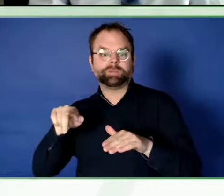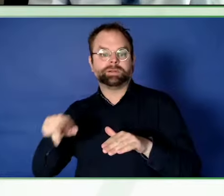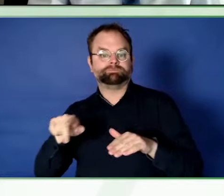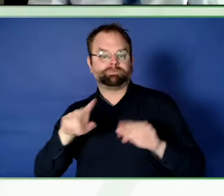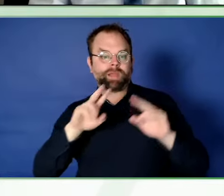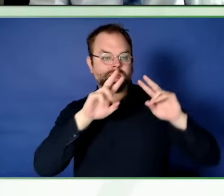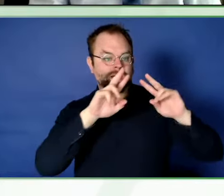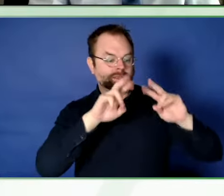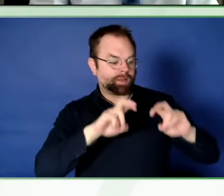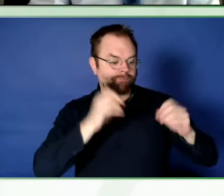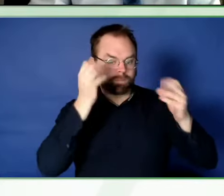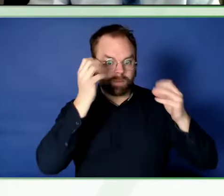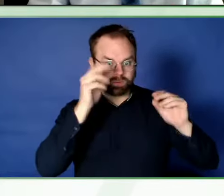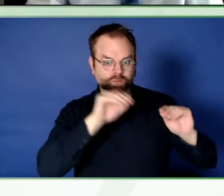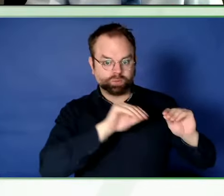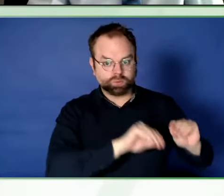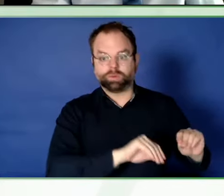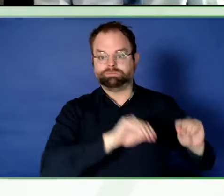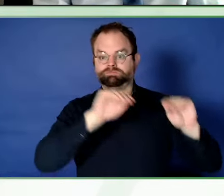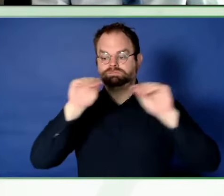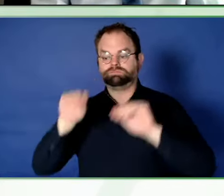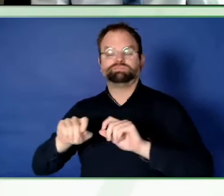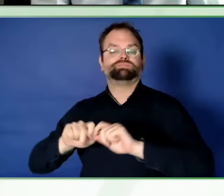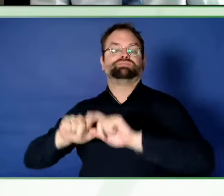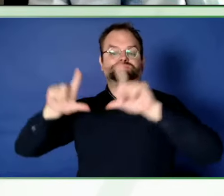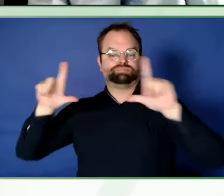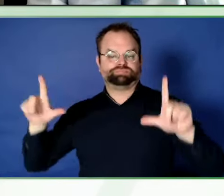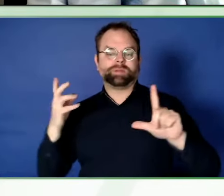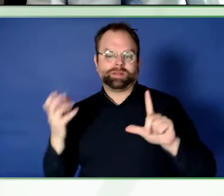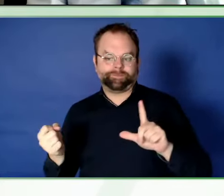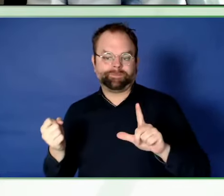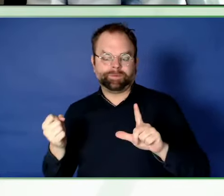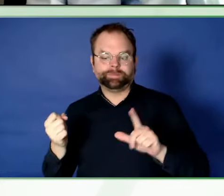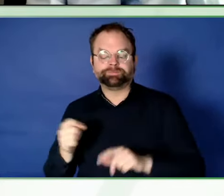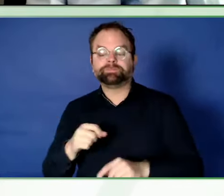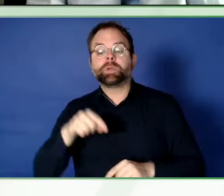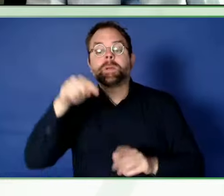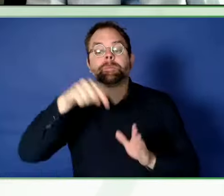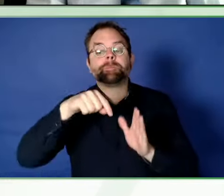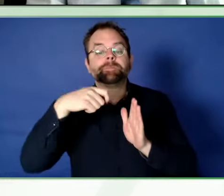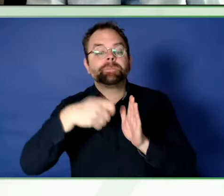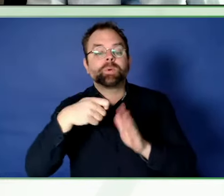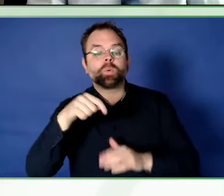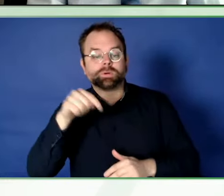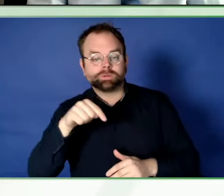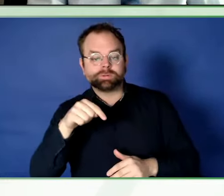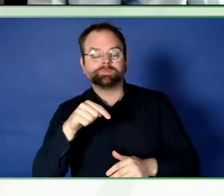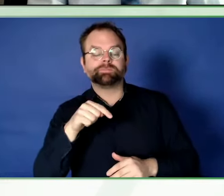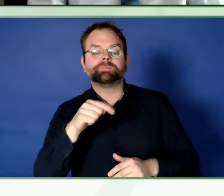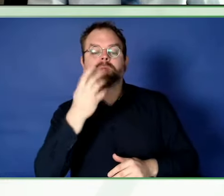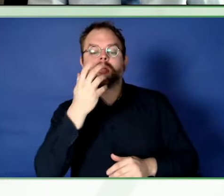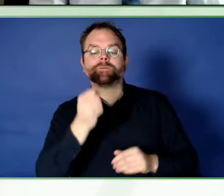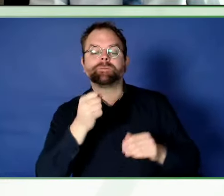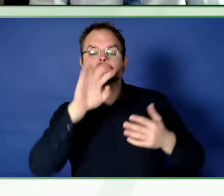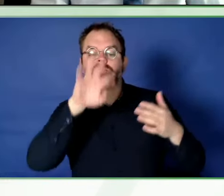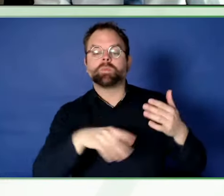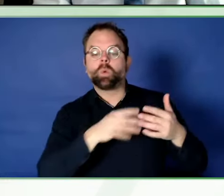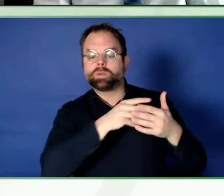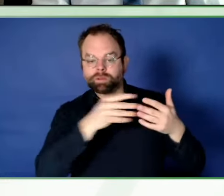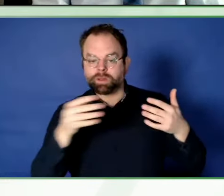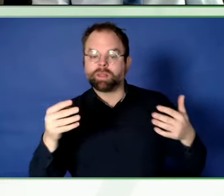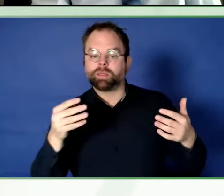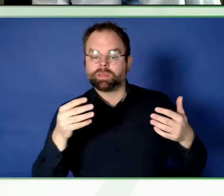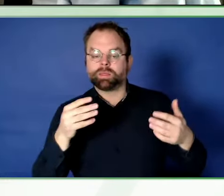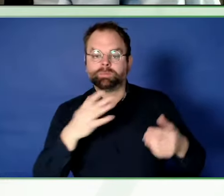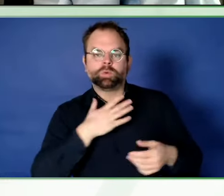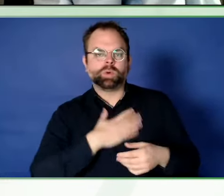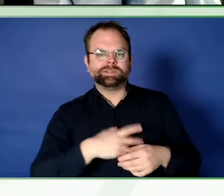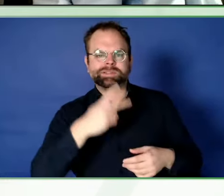involving various organisations and individuals to enhancing the accessibility in Tehran.